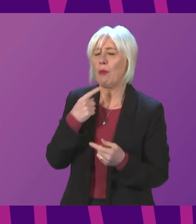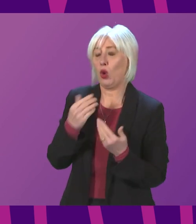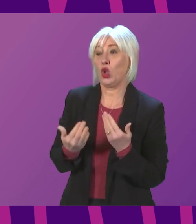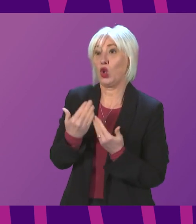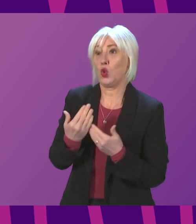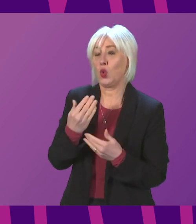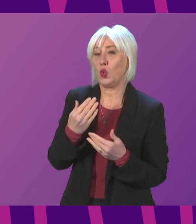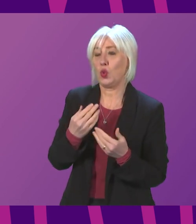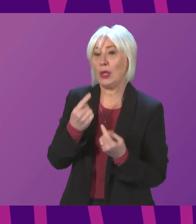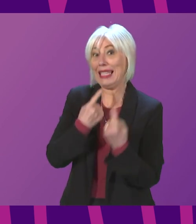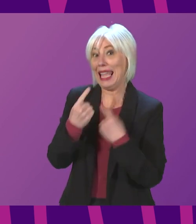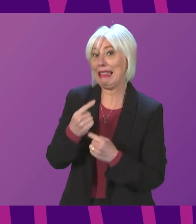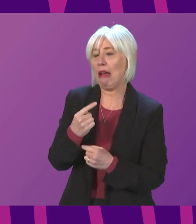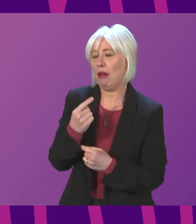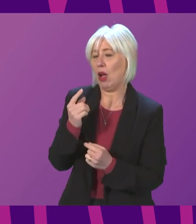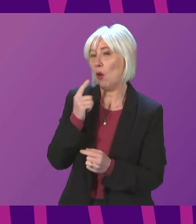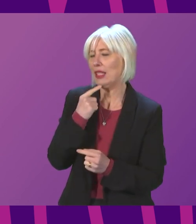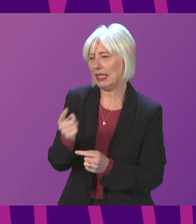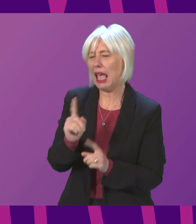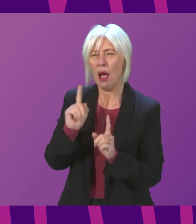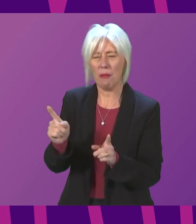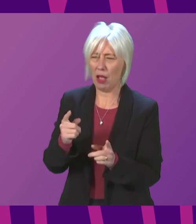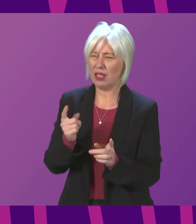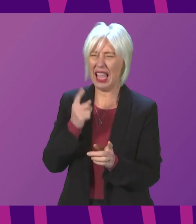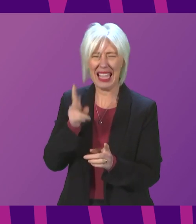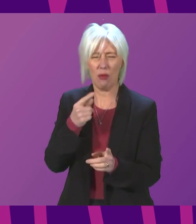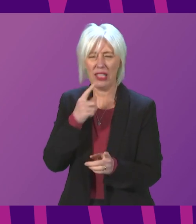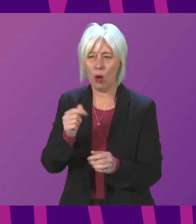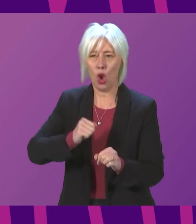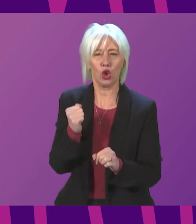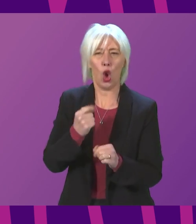First, I will deal with the “outlier” question. When the changes to self-isolation